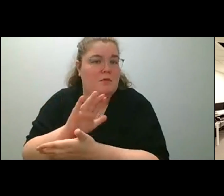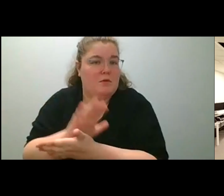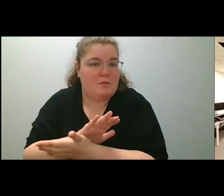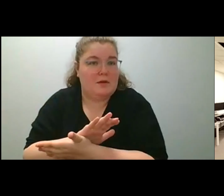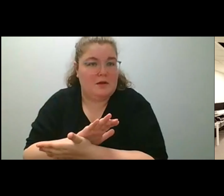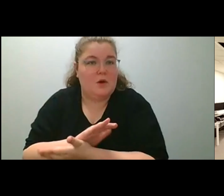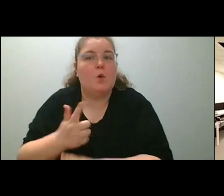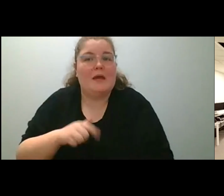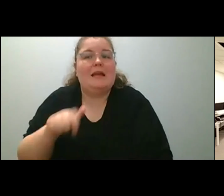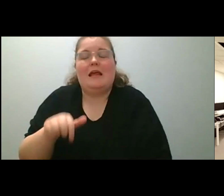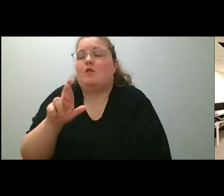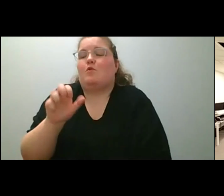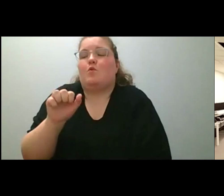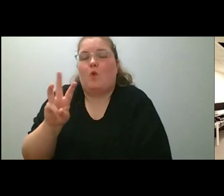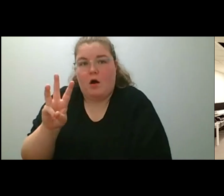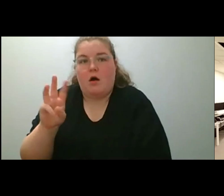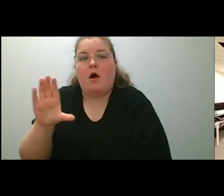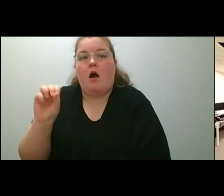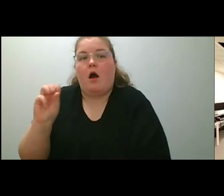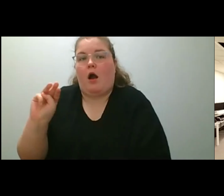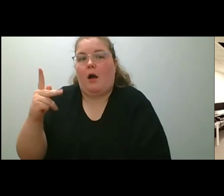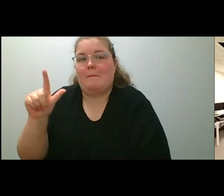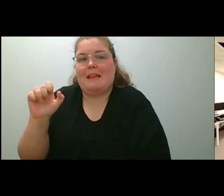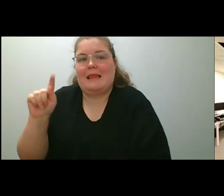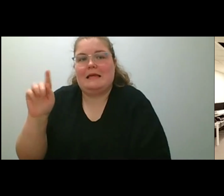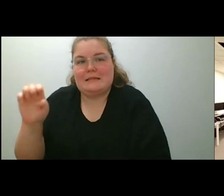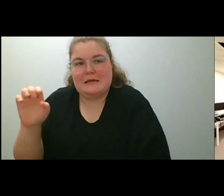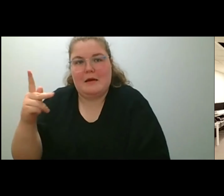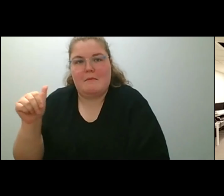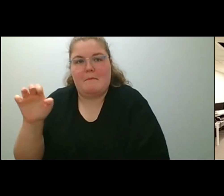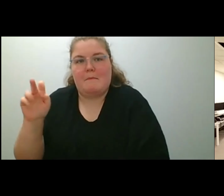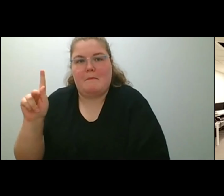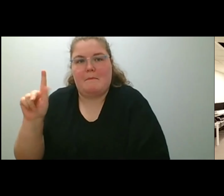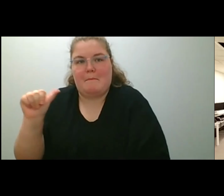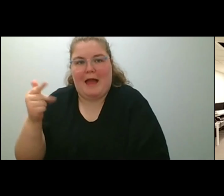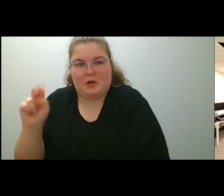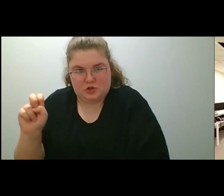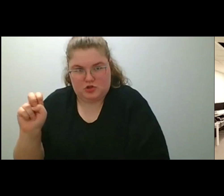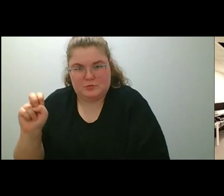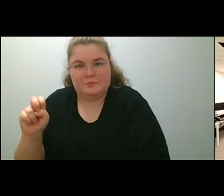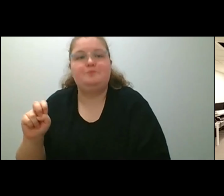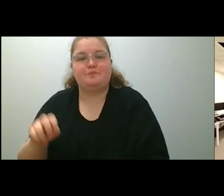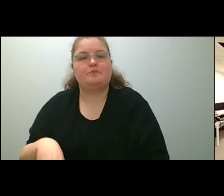Thank you. And then another question we have had a lot more clients